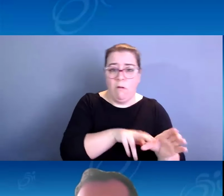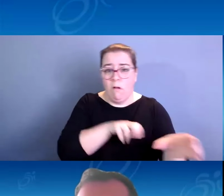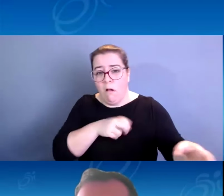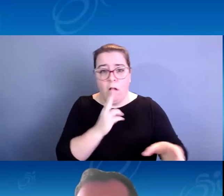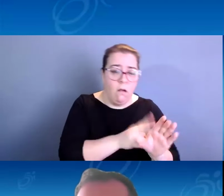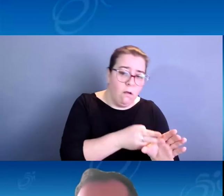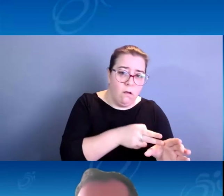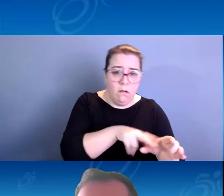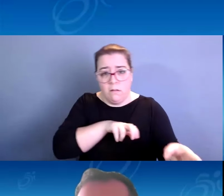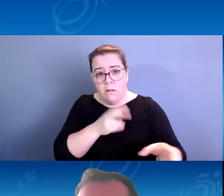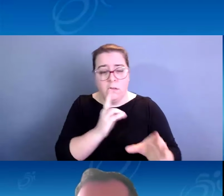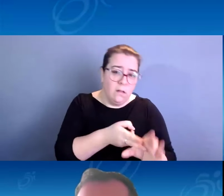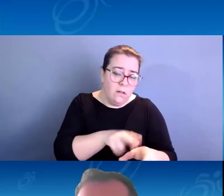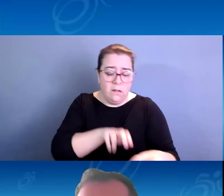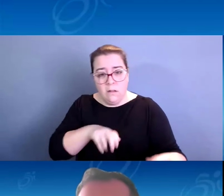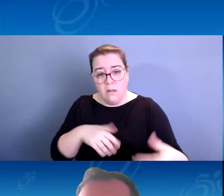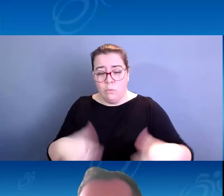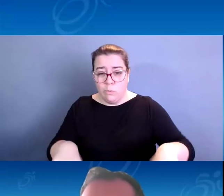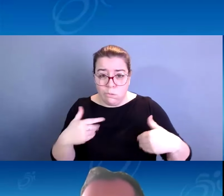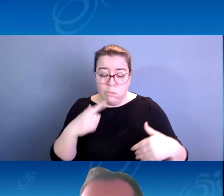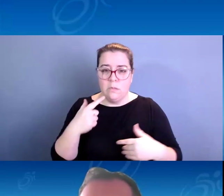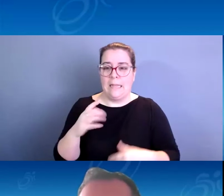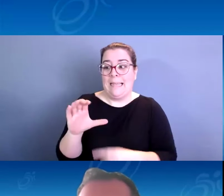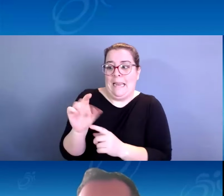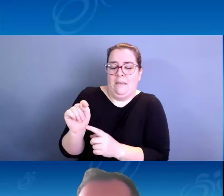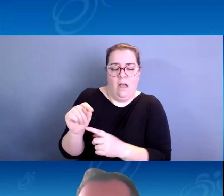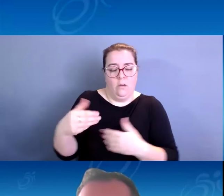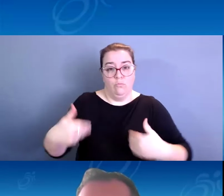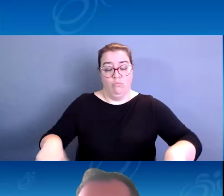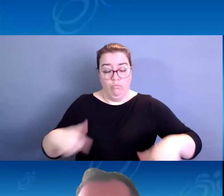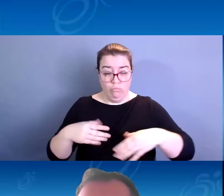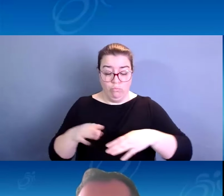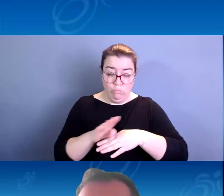of the community hire folks, there's some very tenured, people on staff.